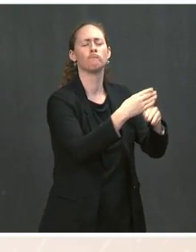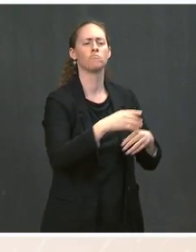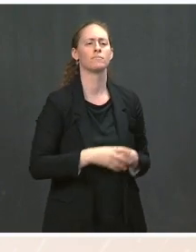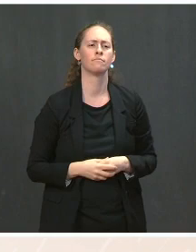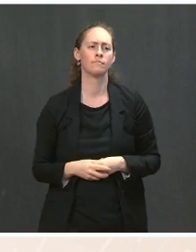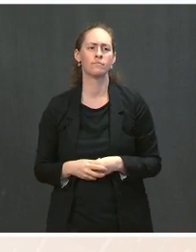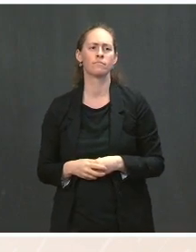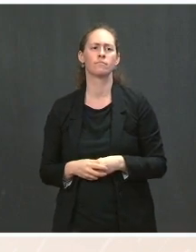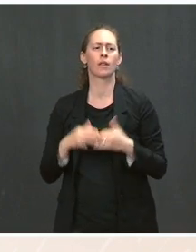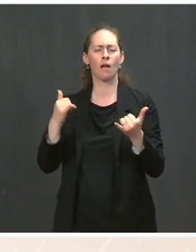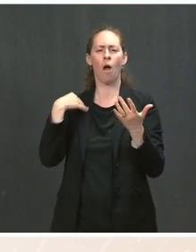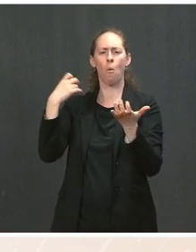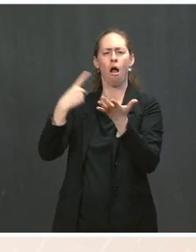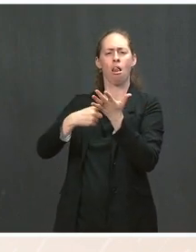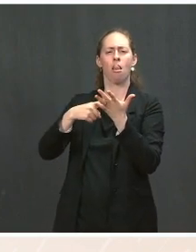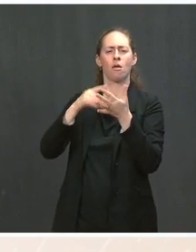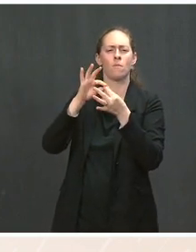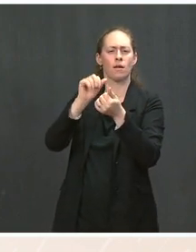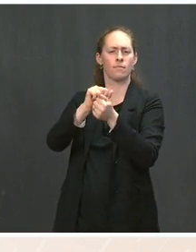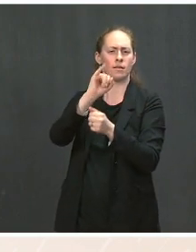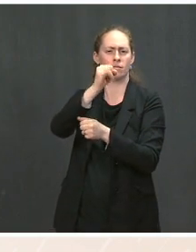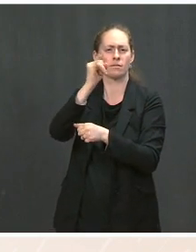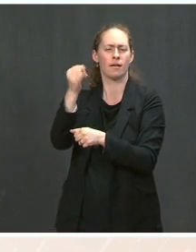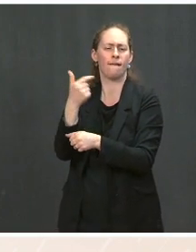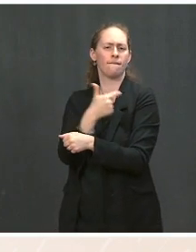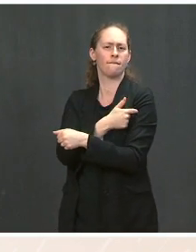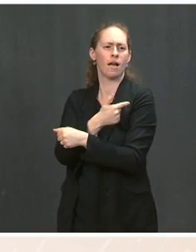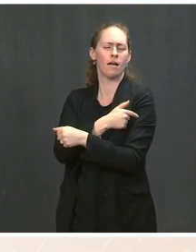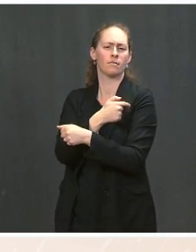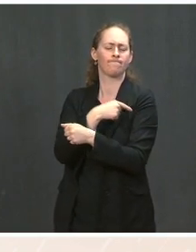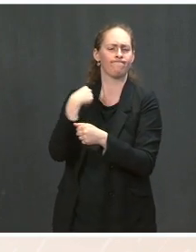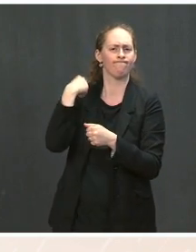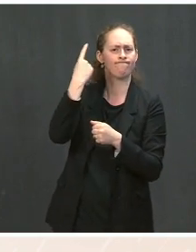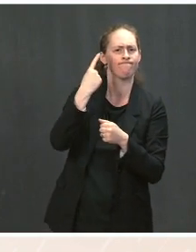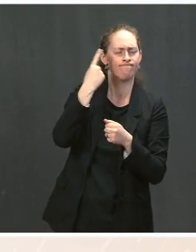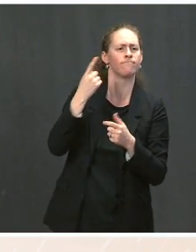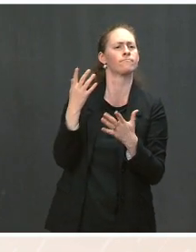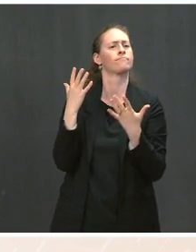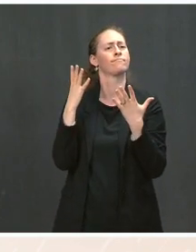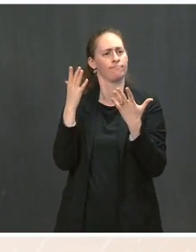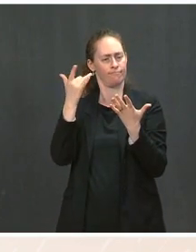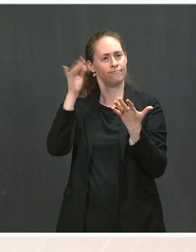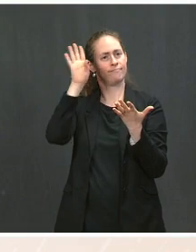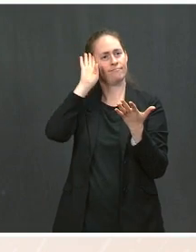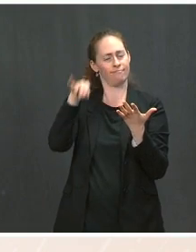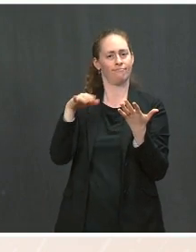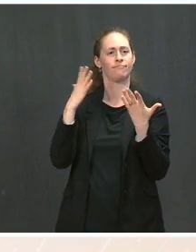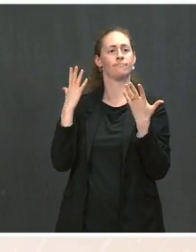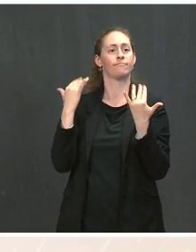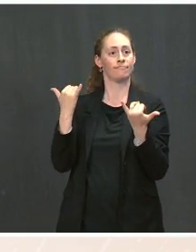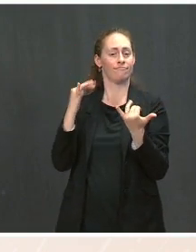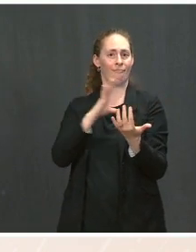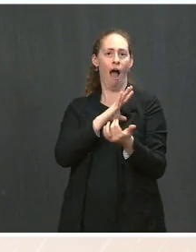The Press: -- the task force or the response team doesn't brief on Thursdays. The single shot, as you know, was particularly attractive to those populations